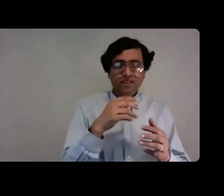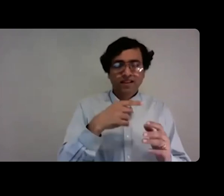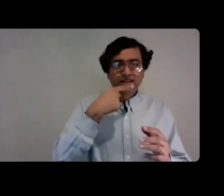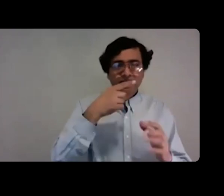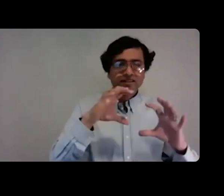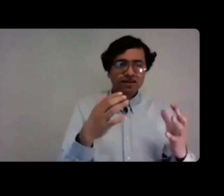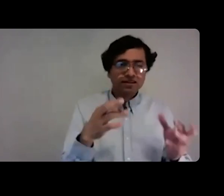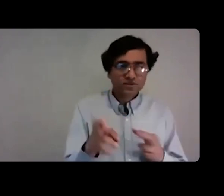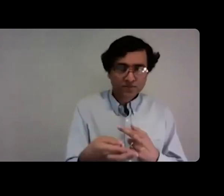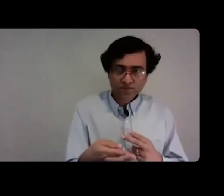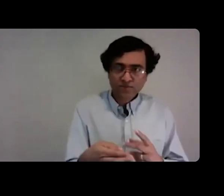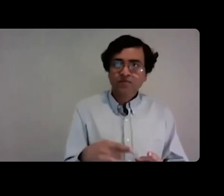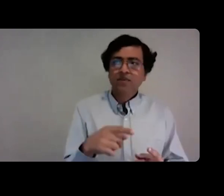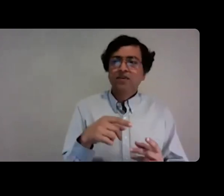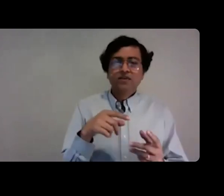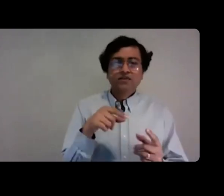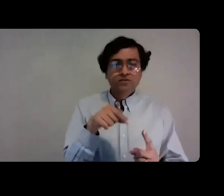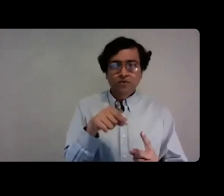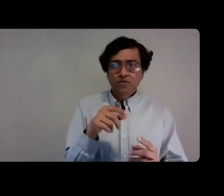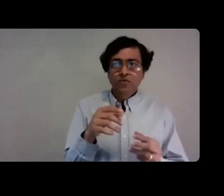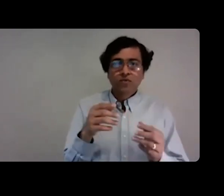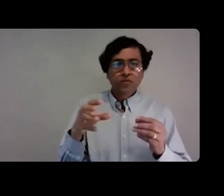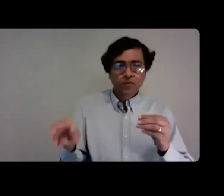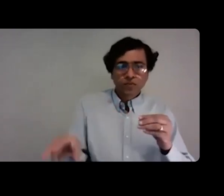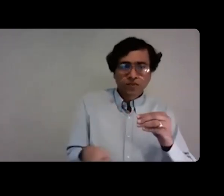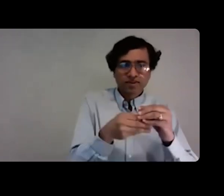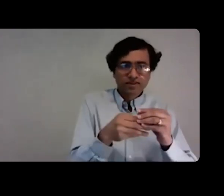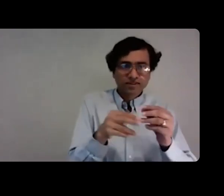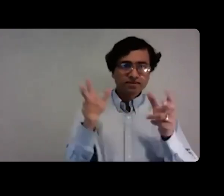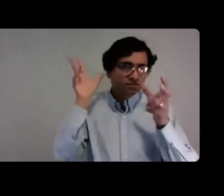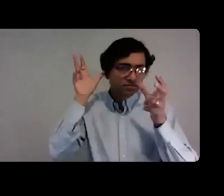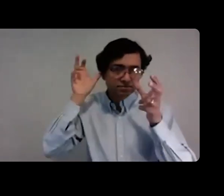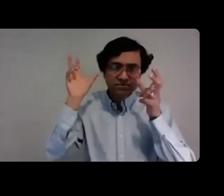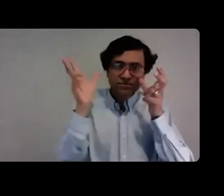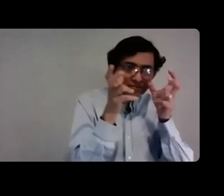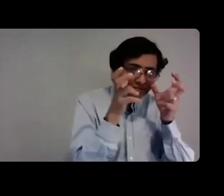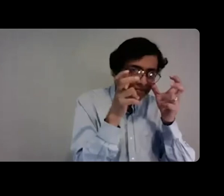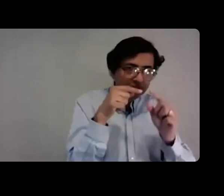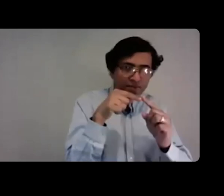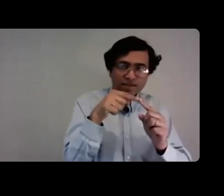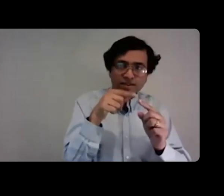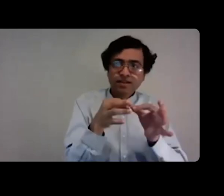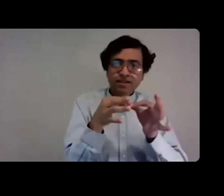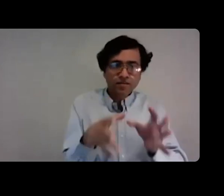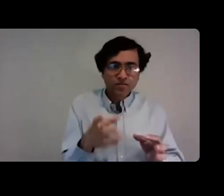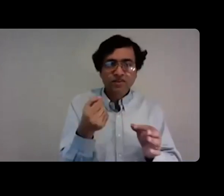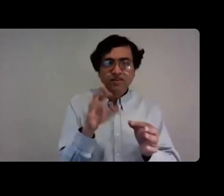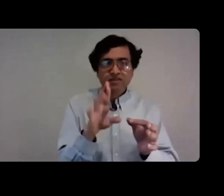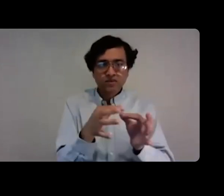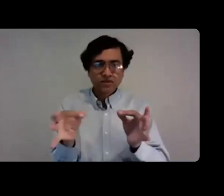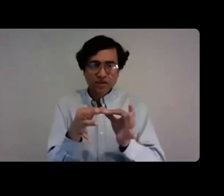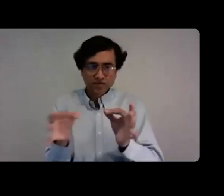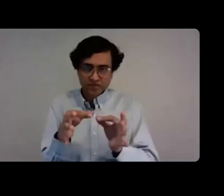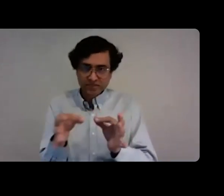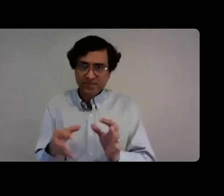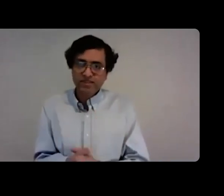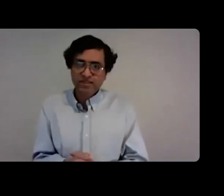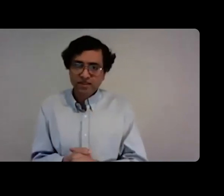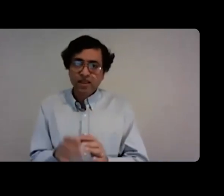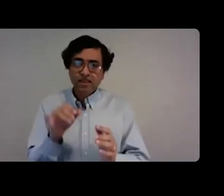for deaf and hard-of-hearing students to fully maximize the information. So now we have added an accommodation, such as a